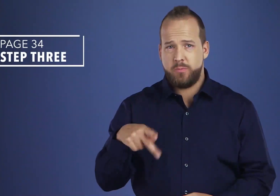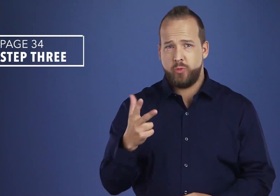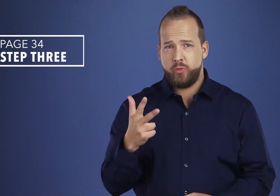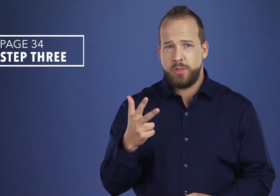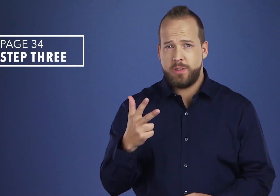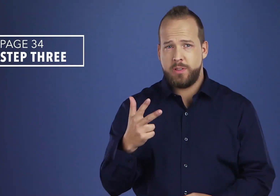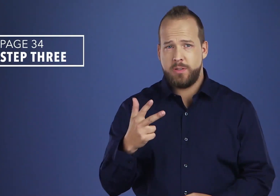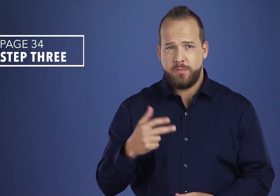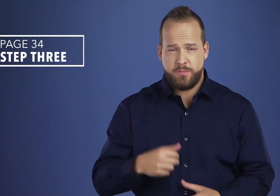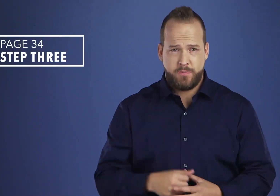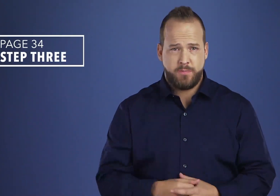Step Three